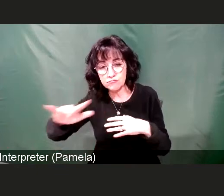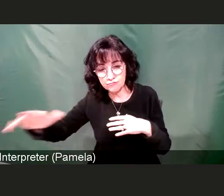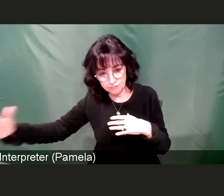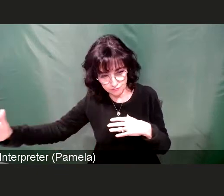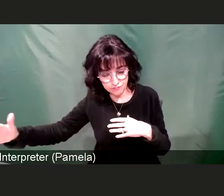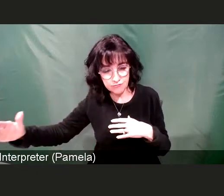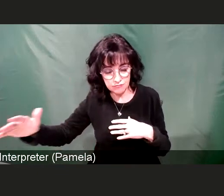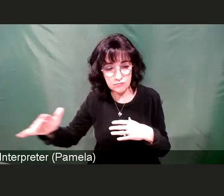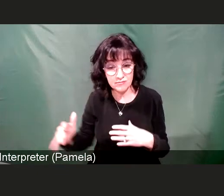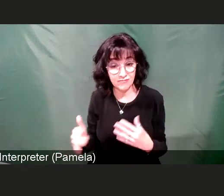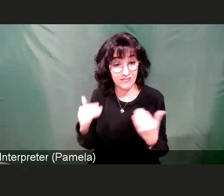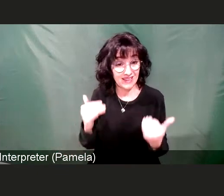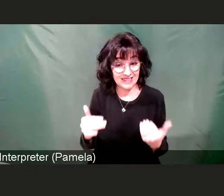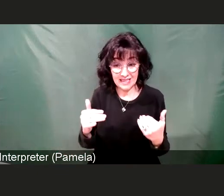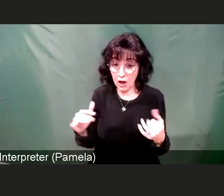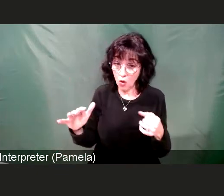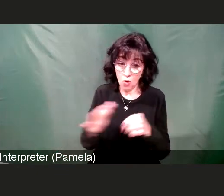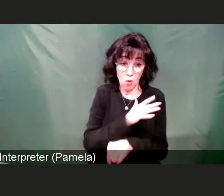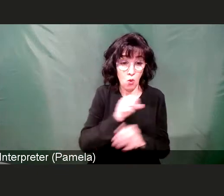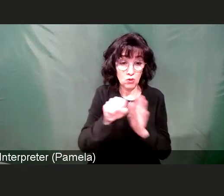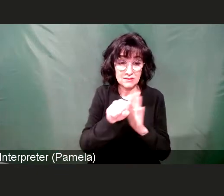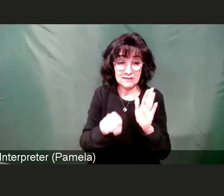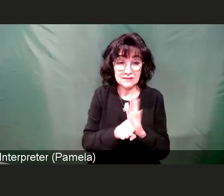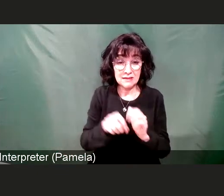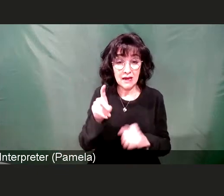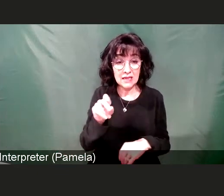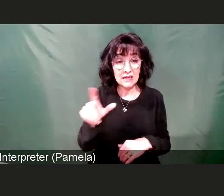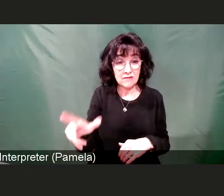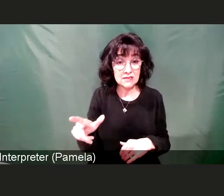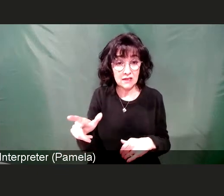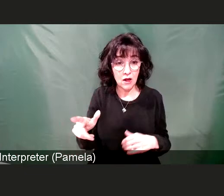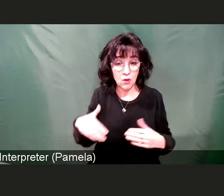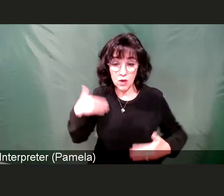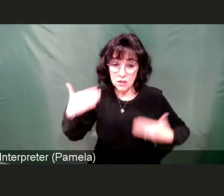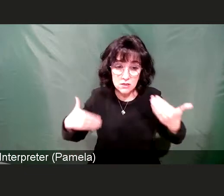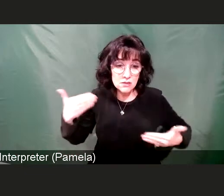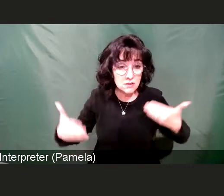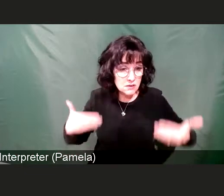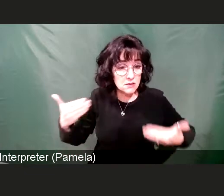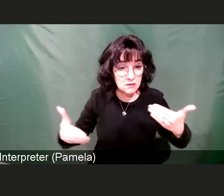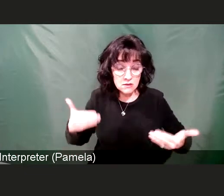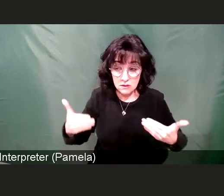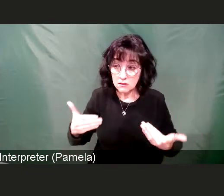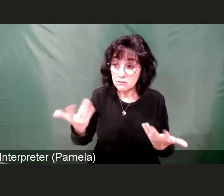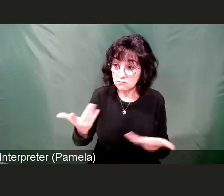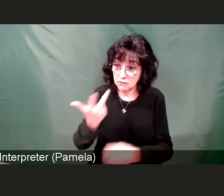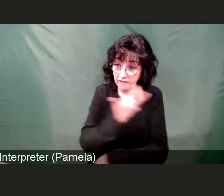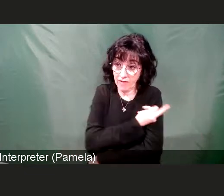are moving forward as available and vaccine is available with those other groups.